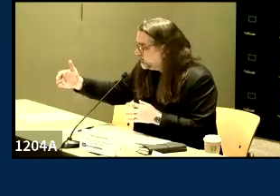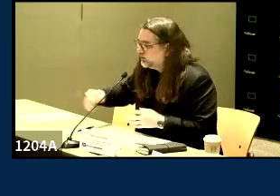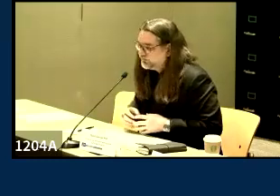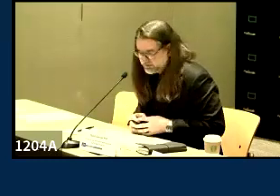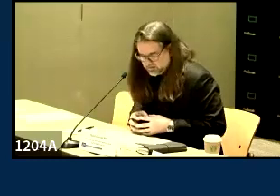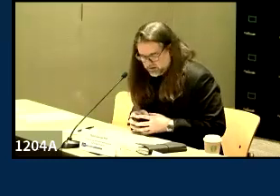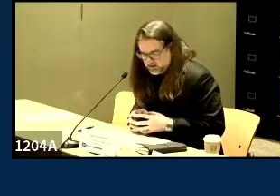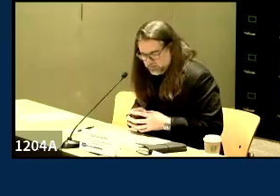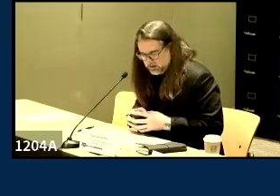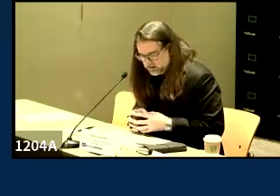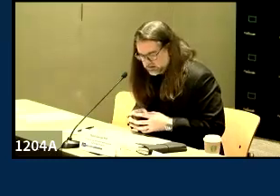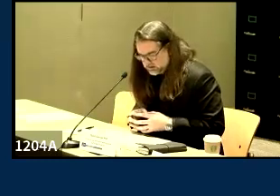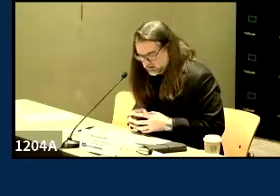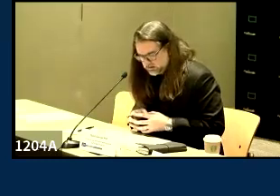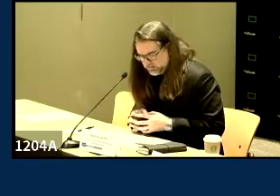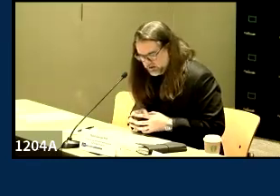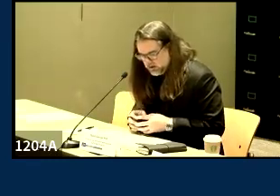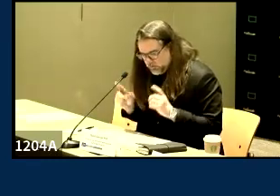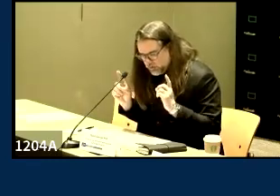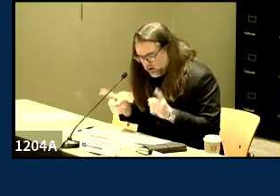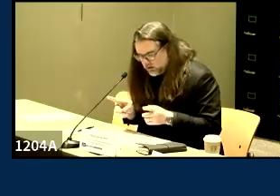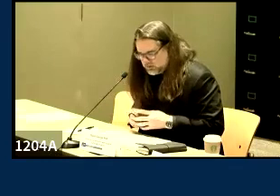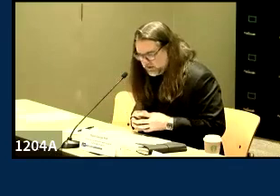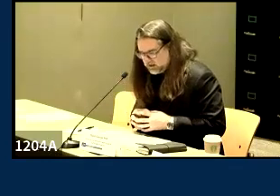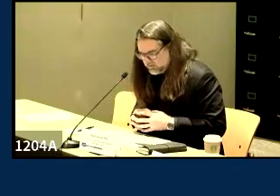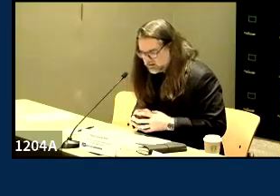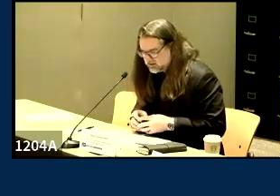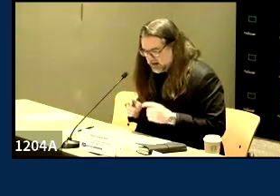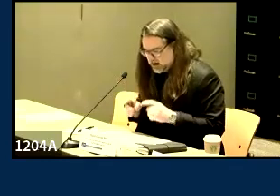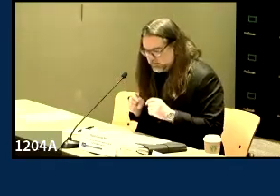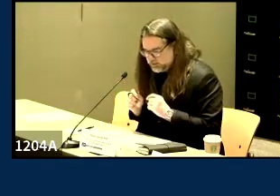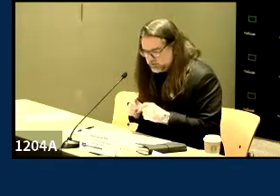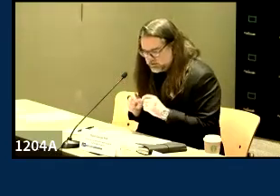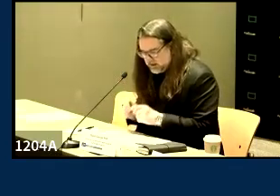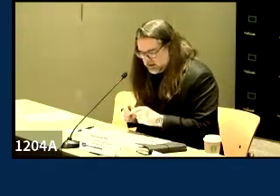if it weren't for CFA being in existence. We're also making advances on how we use data